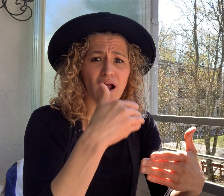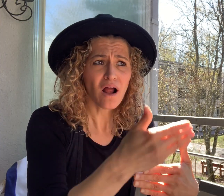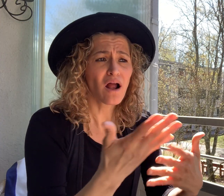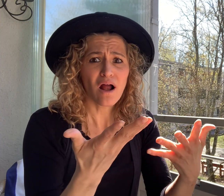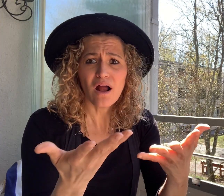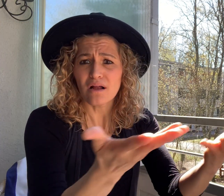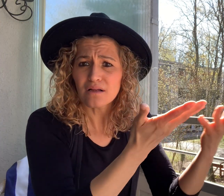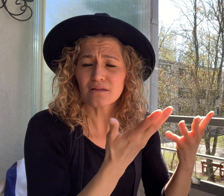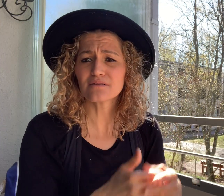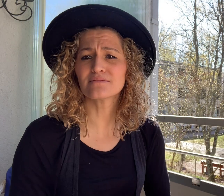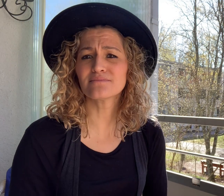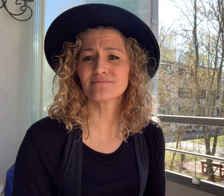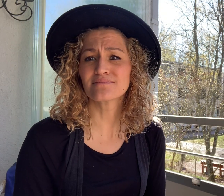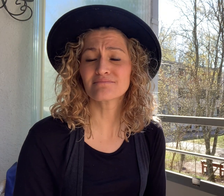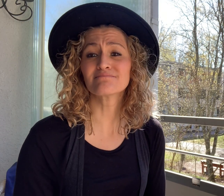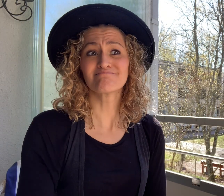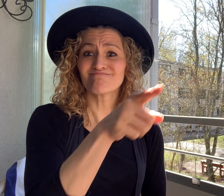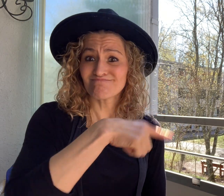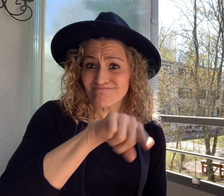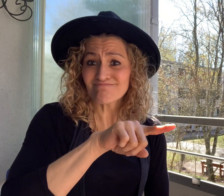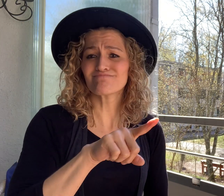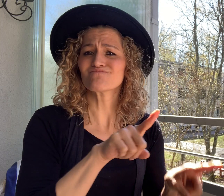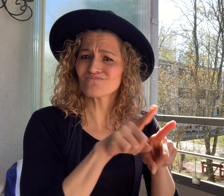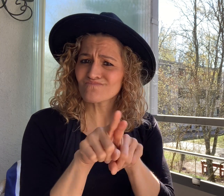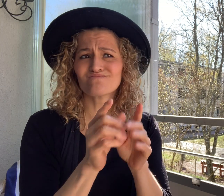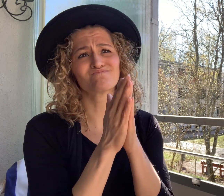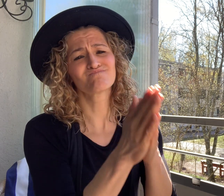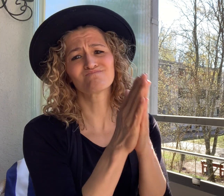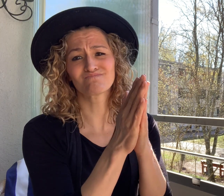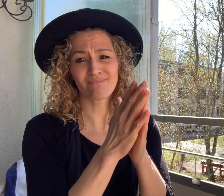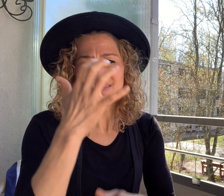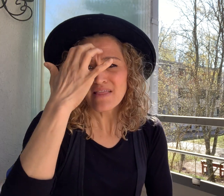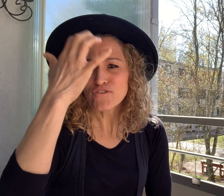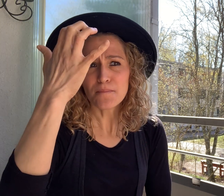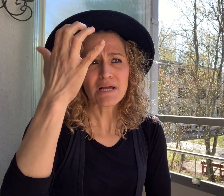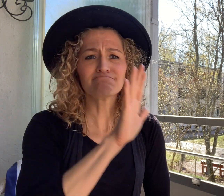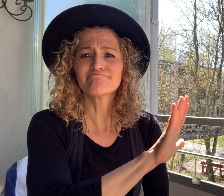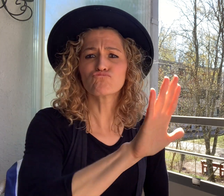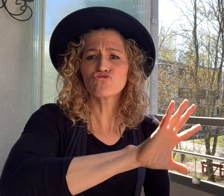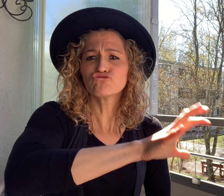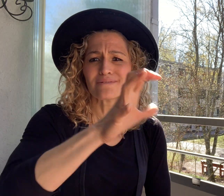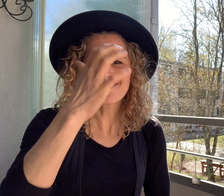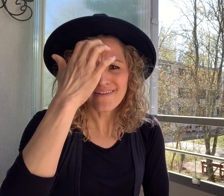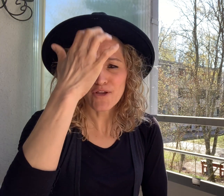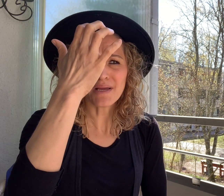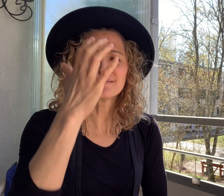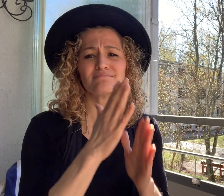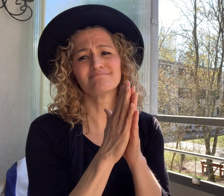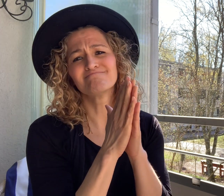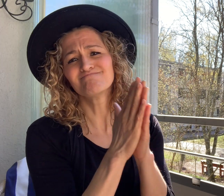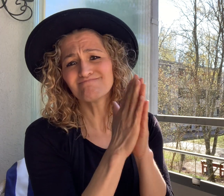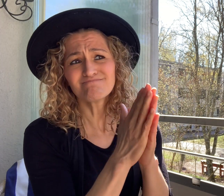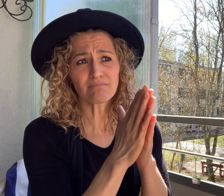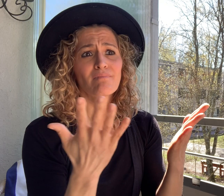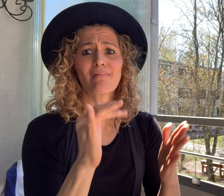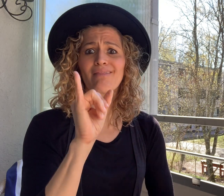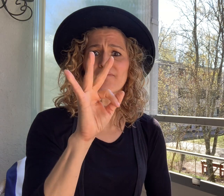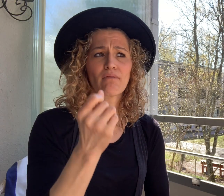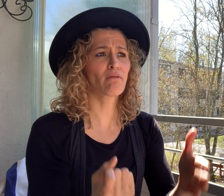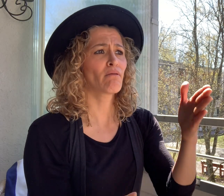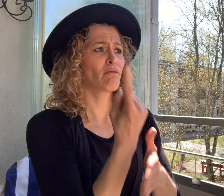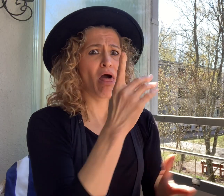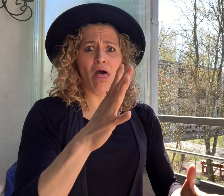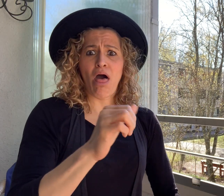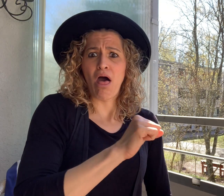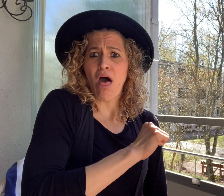they currently face. They requested governments ensure